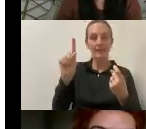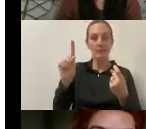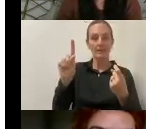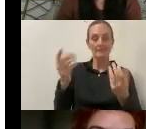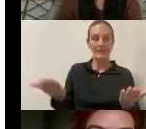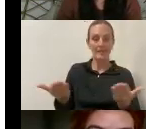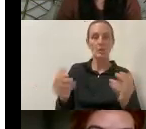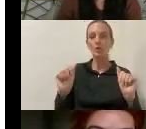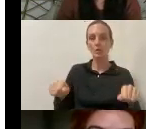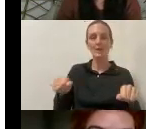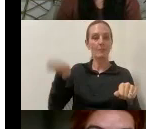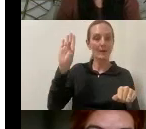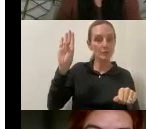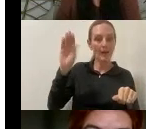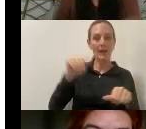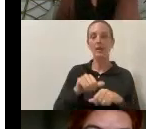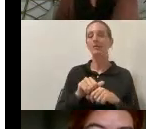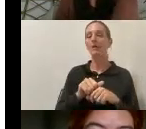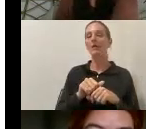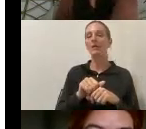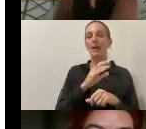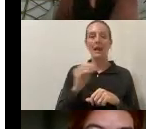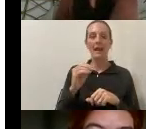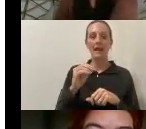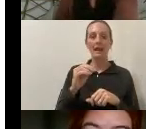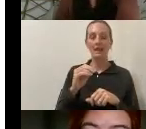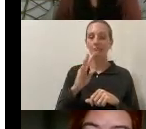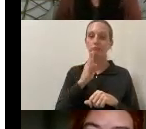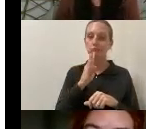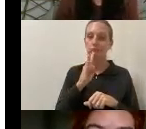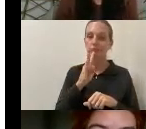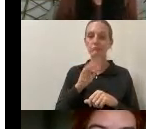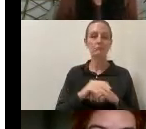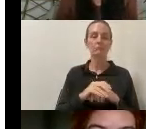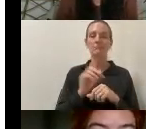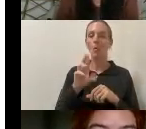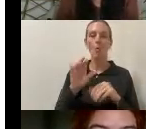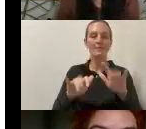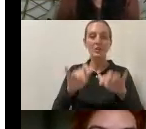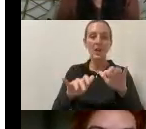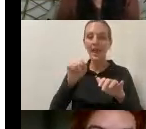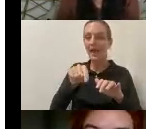to raise your hand and turn your mic on to speak, or pop them in the chat and I can read